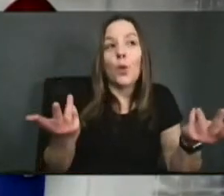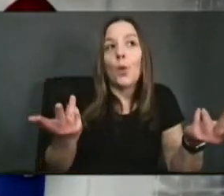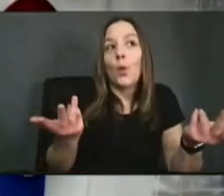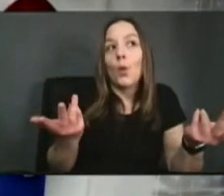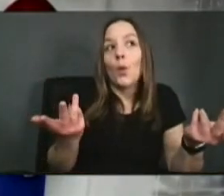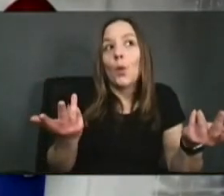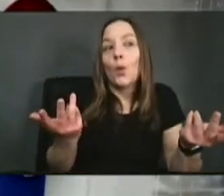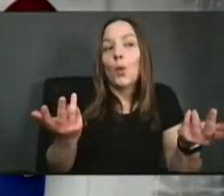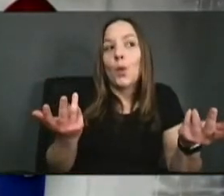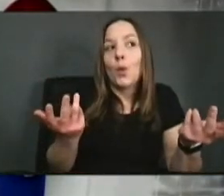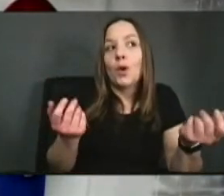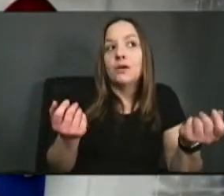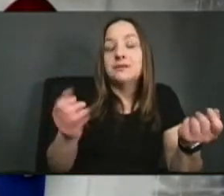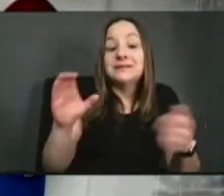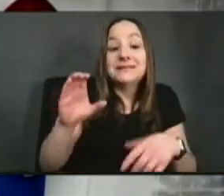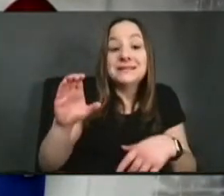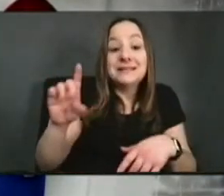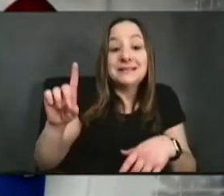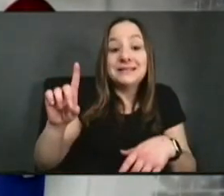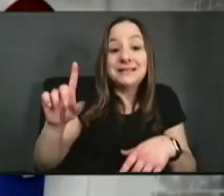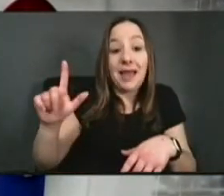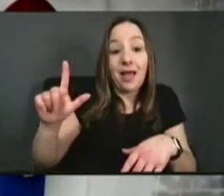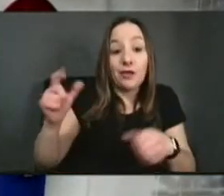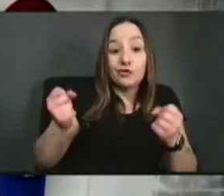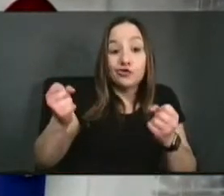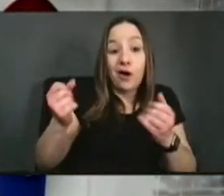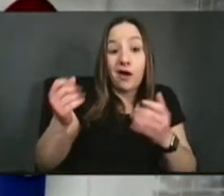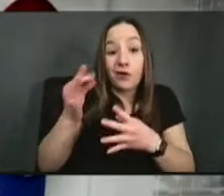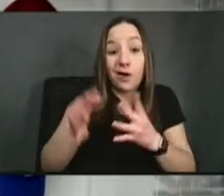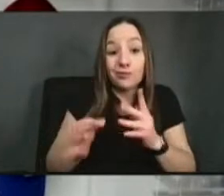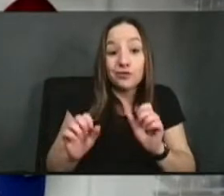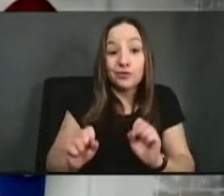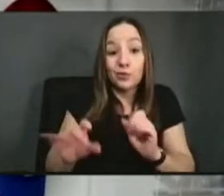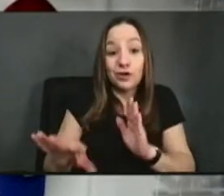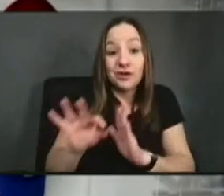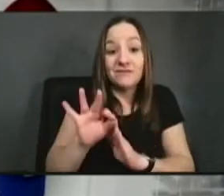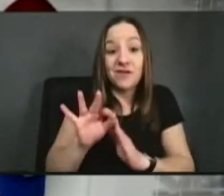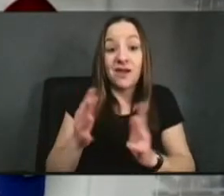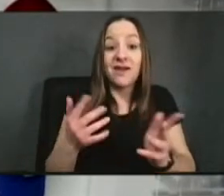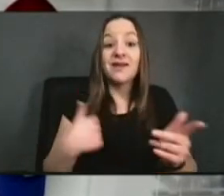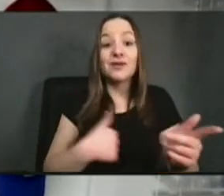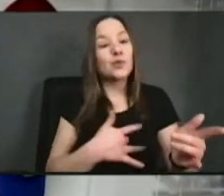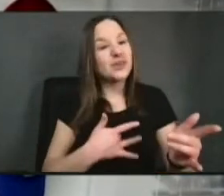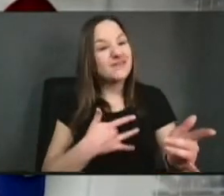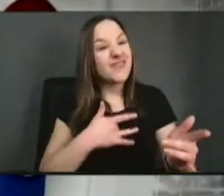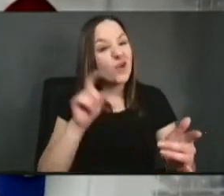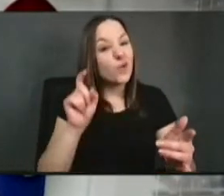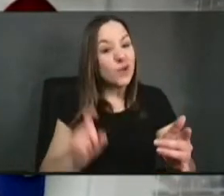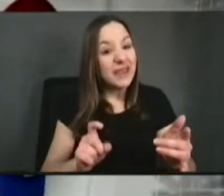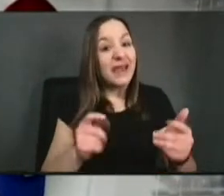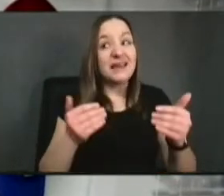areas to see what driver CDL